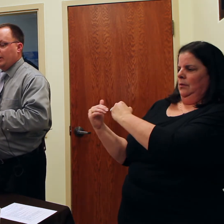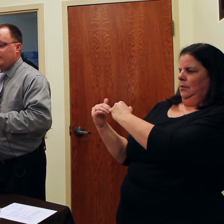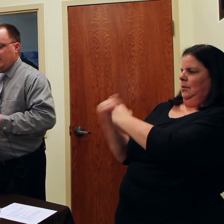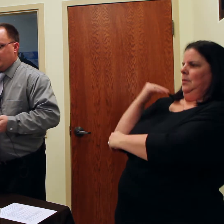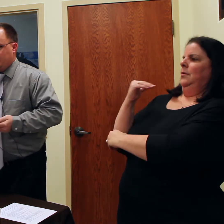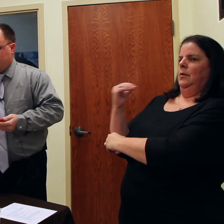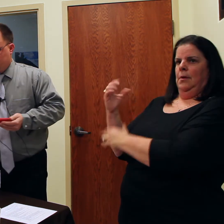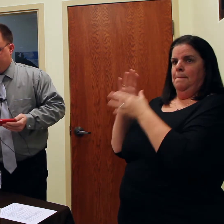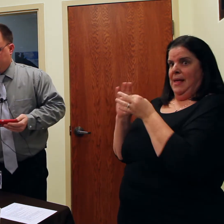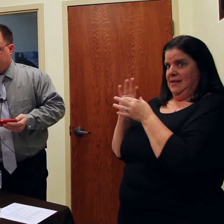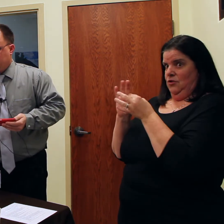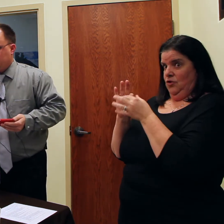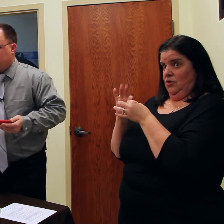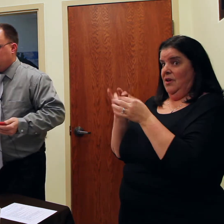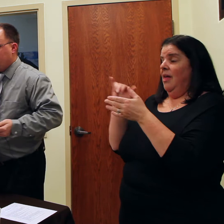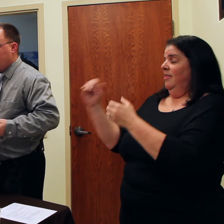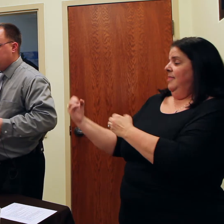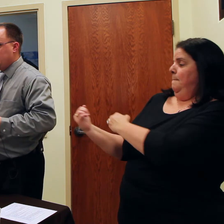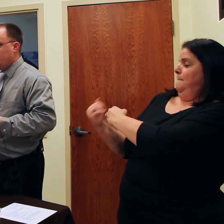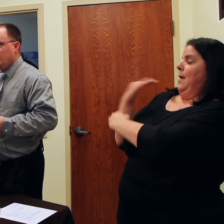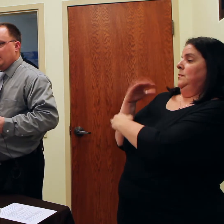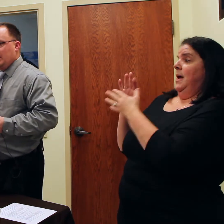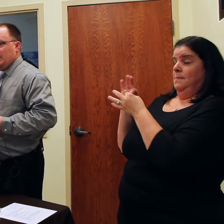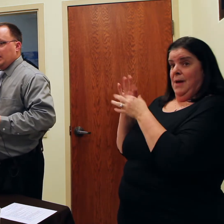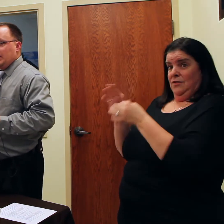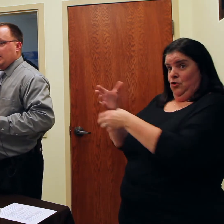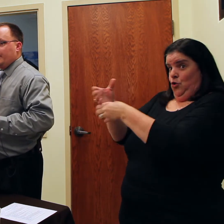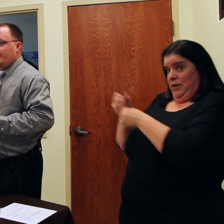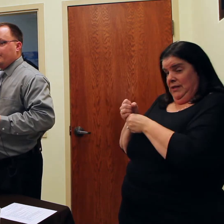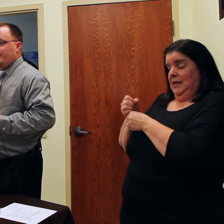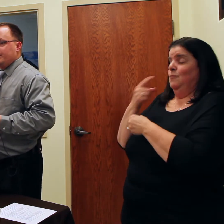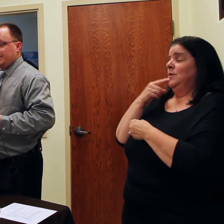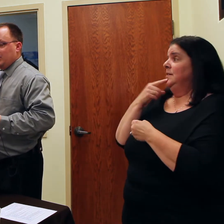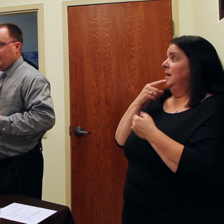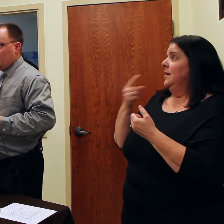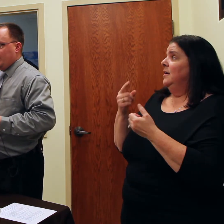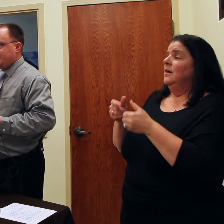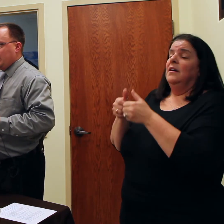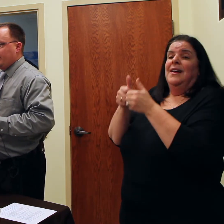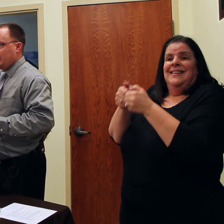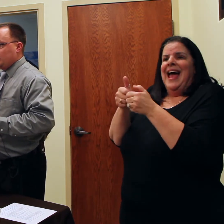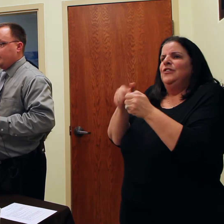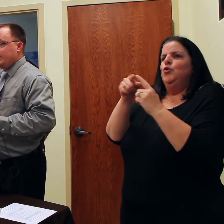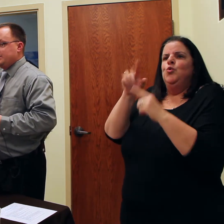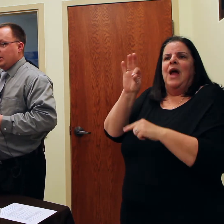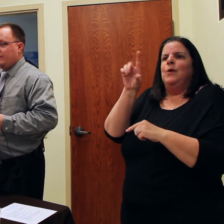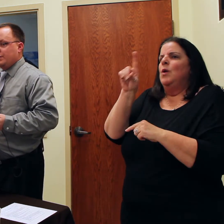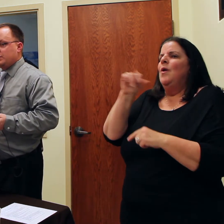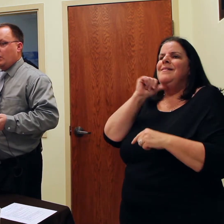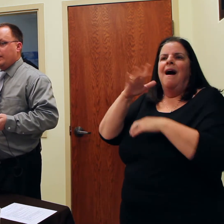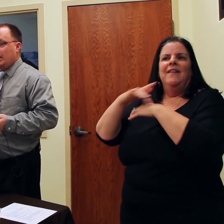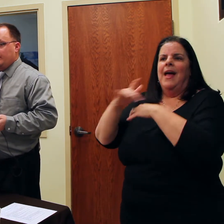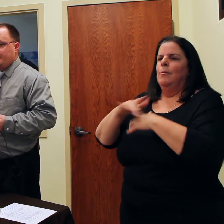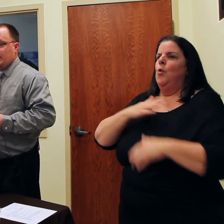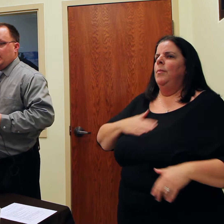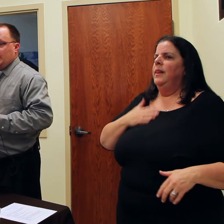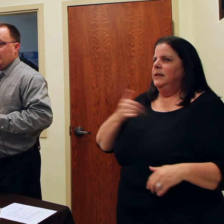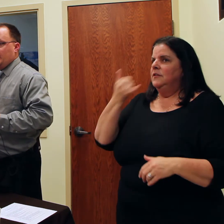The bounce back message will say something to the effect of text to 911 is not available, please make a voice call now.